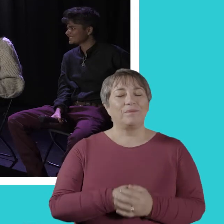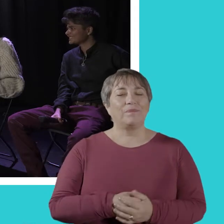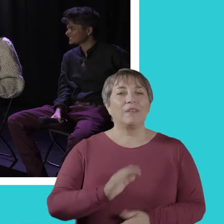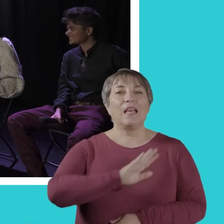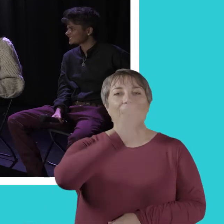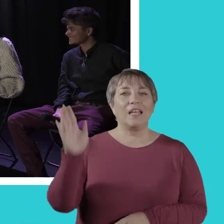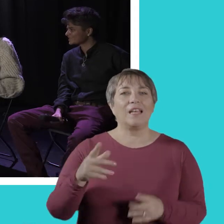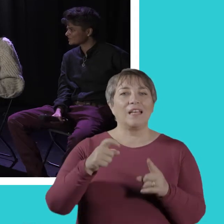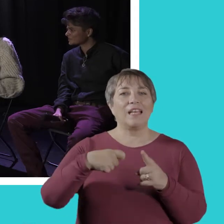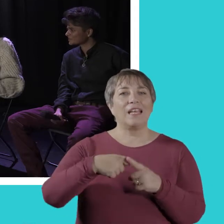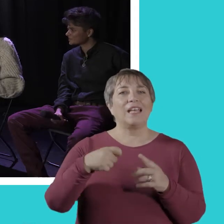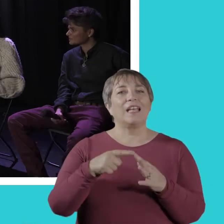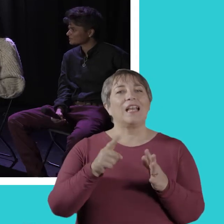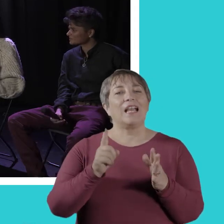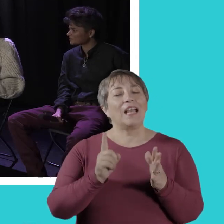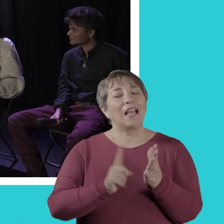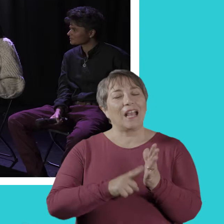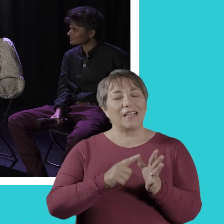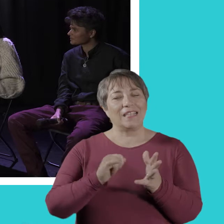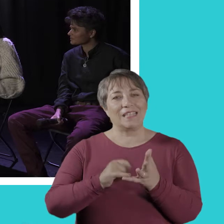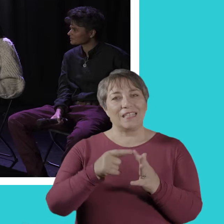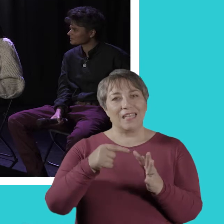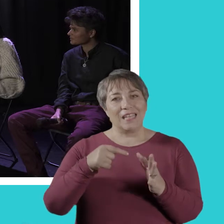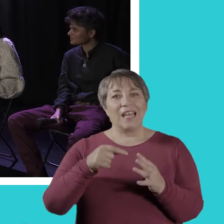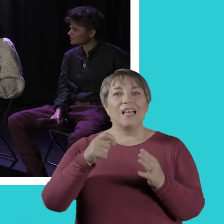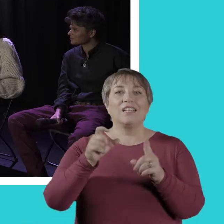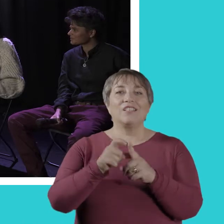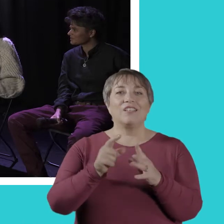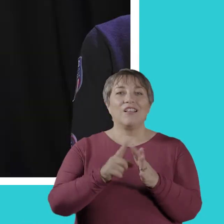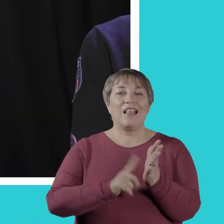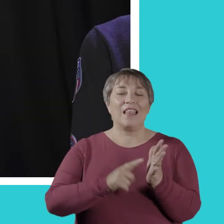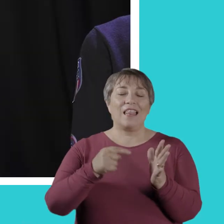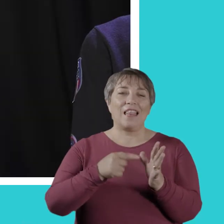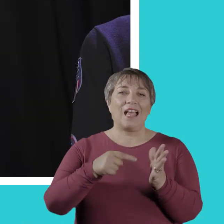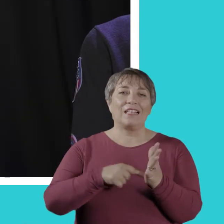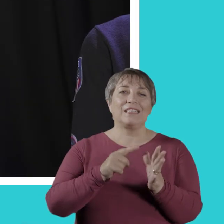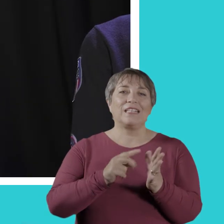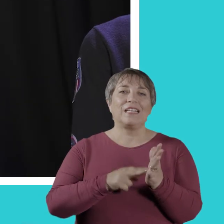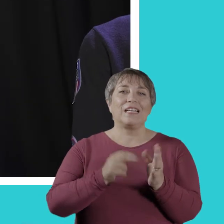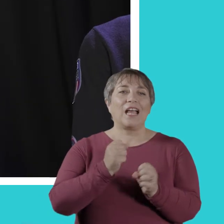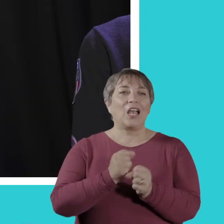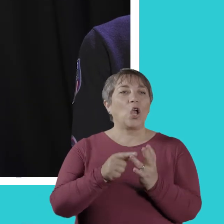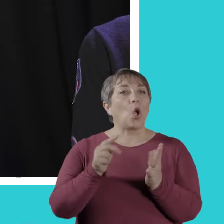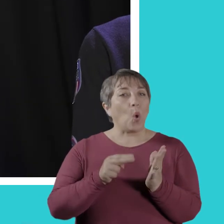Hey I'm Kelsea De La Tango I'm from London, South London to be precise. I am a Peer Outreach